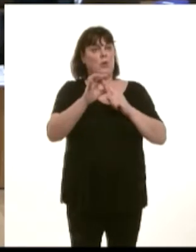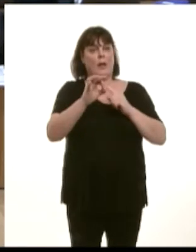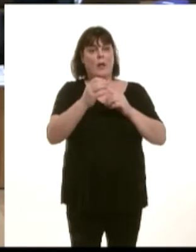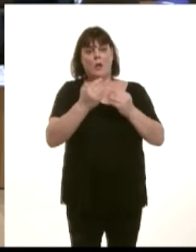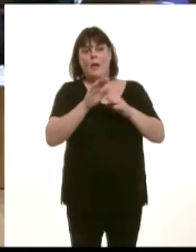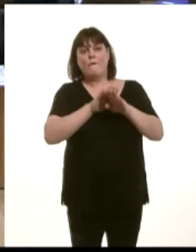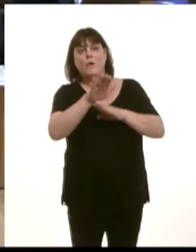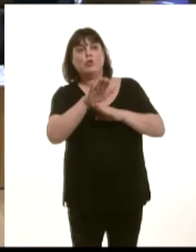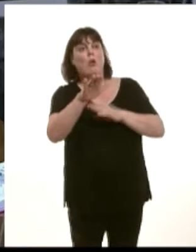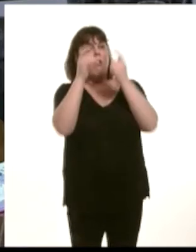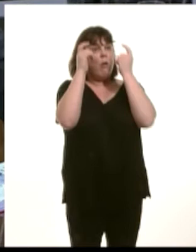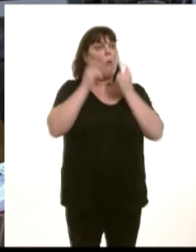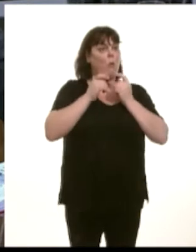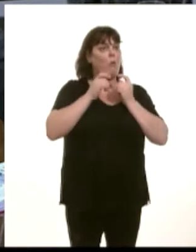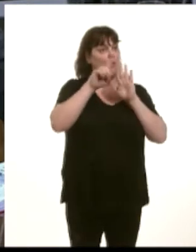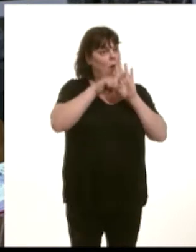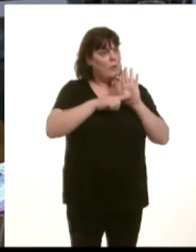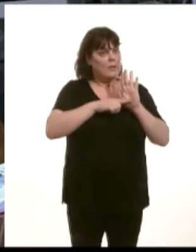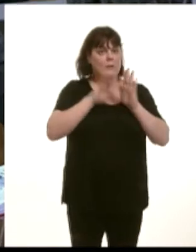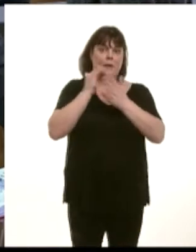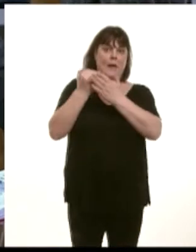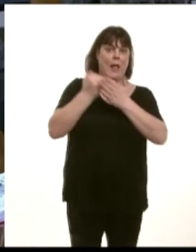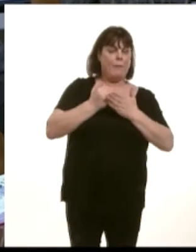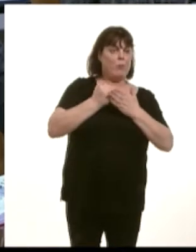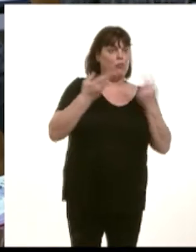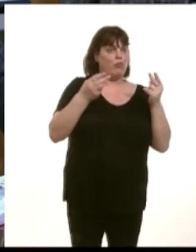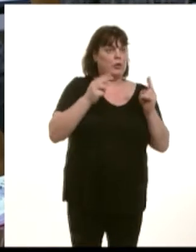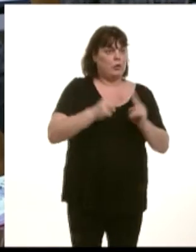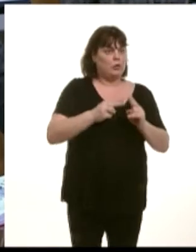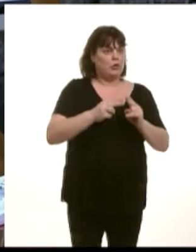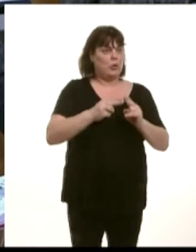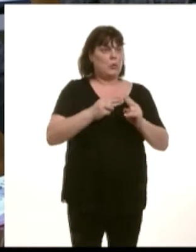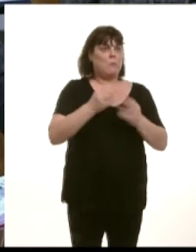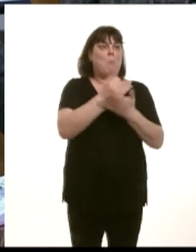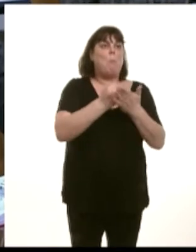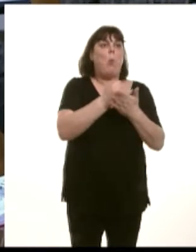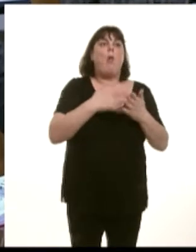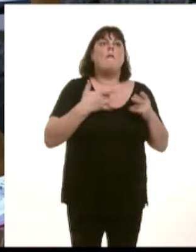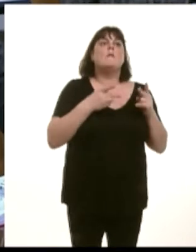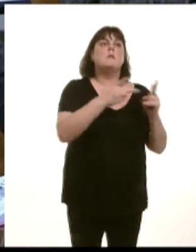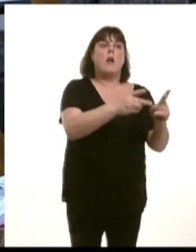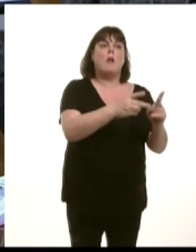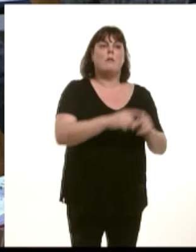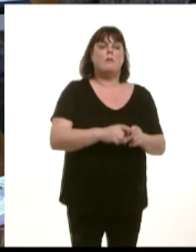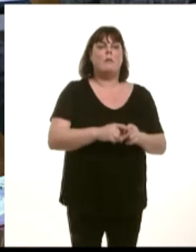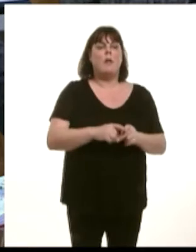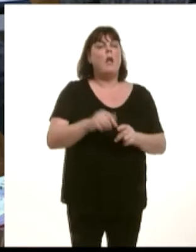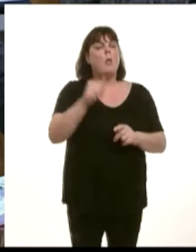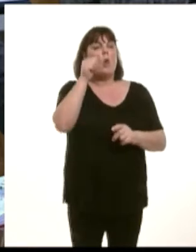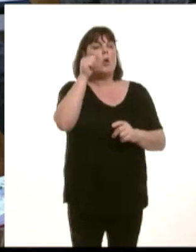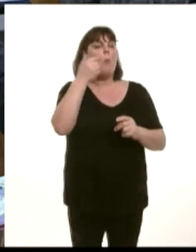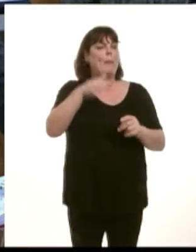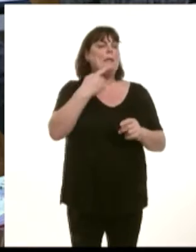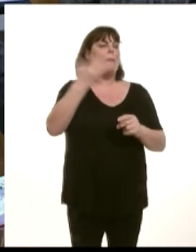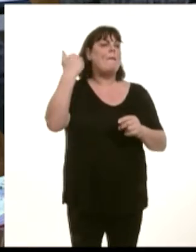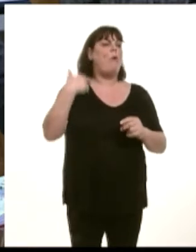to help to address the problem of poor lifestyle and to help to close the gap, as already mentioned